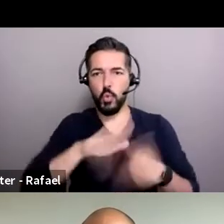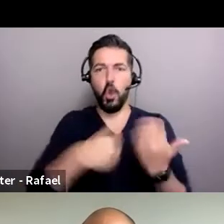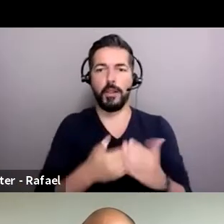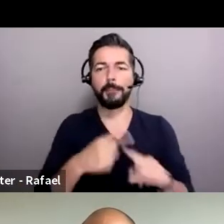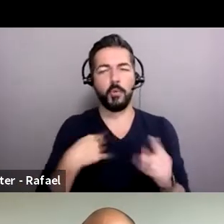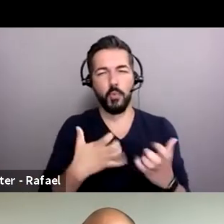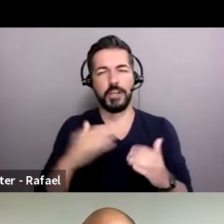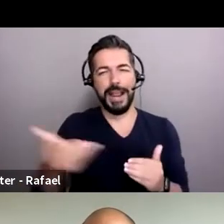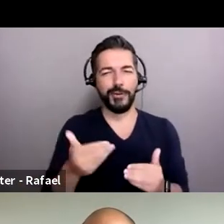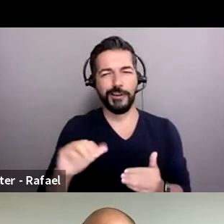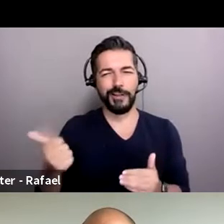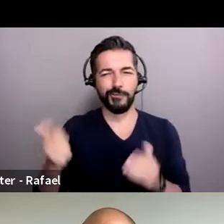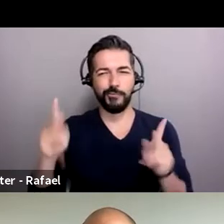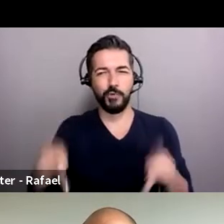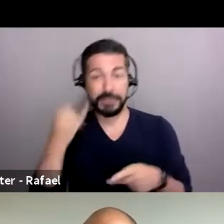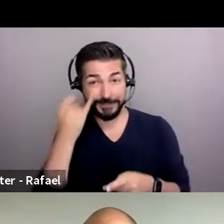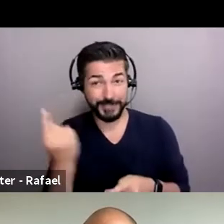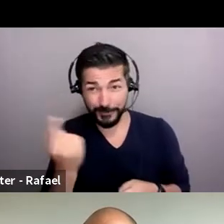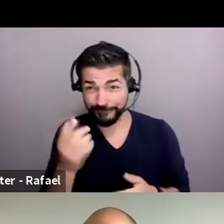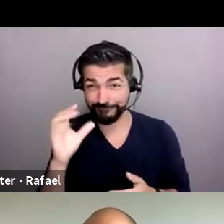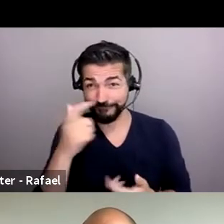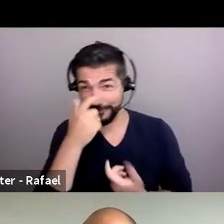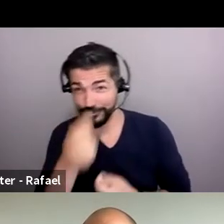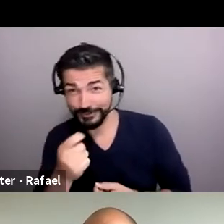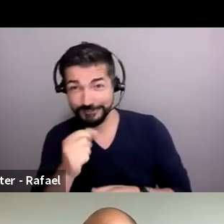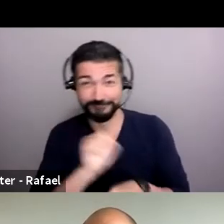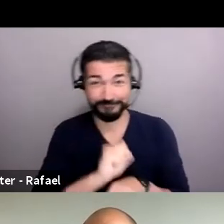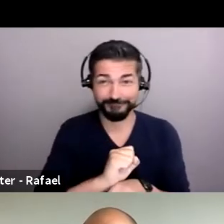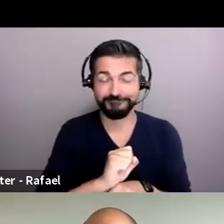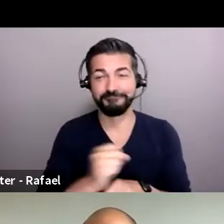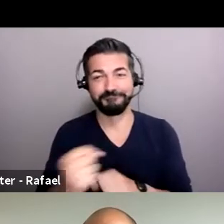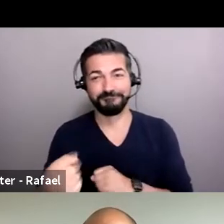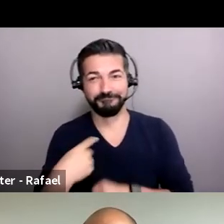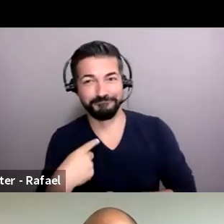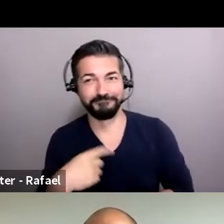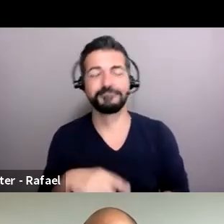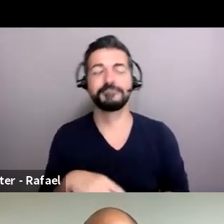So if anyone's interested, definitely hit me up. But it's a pretty small group.